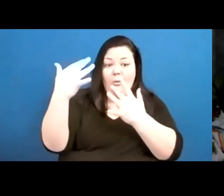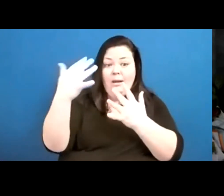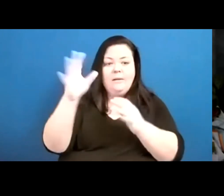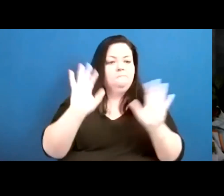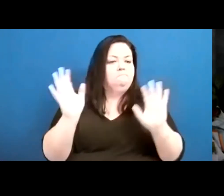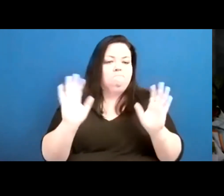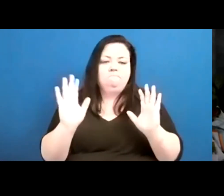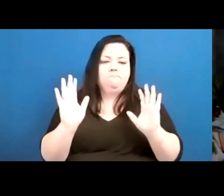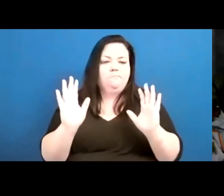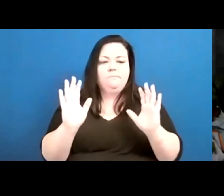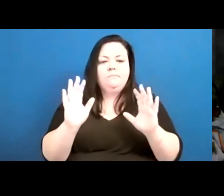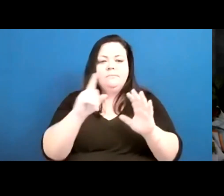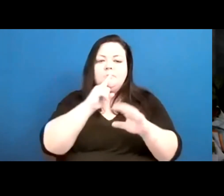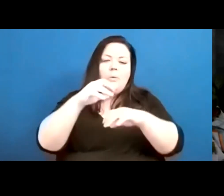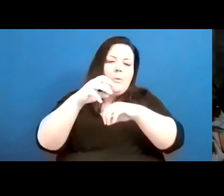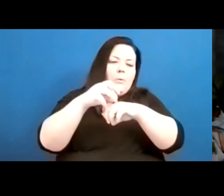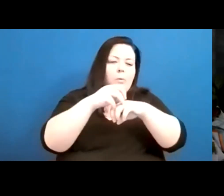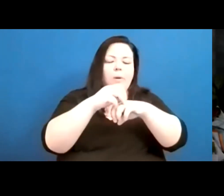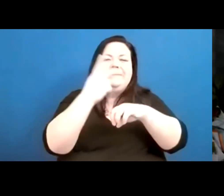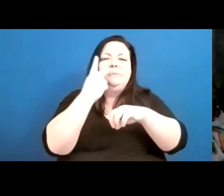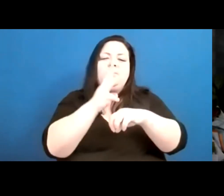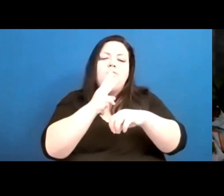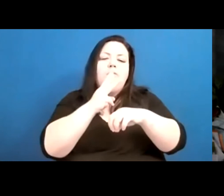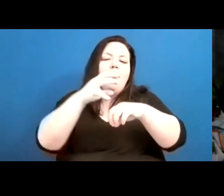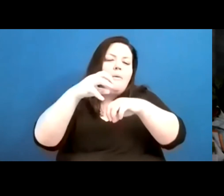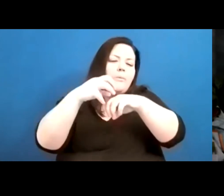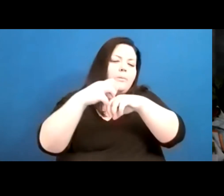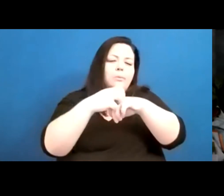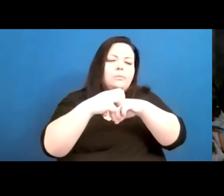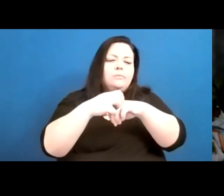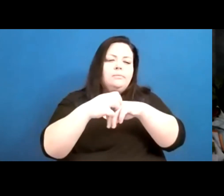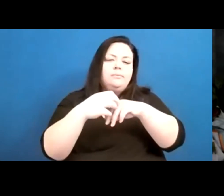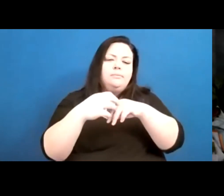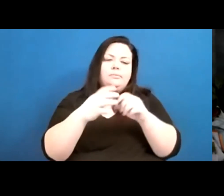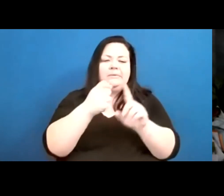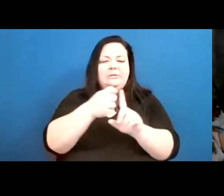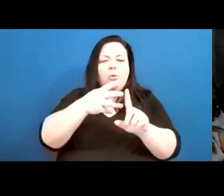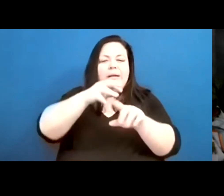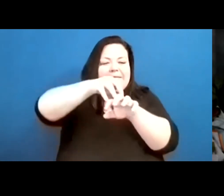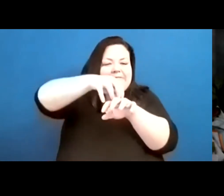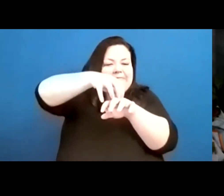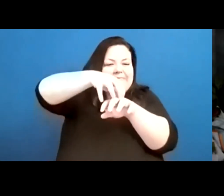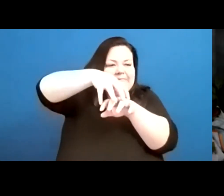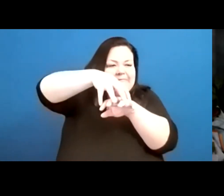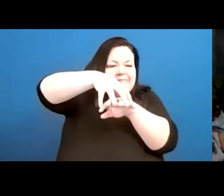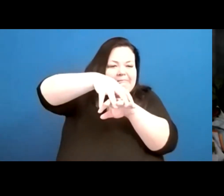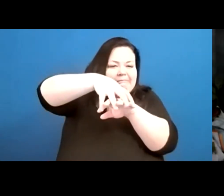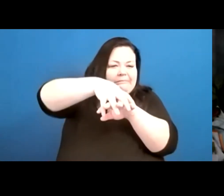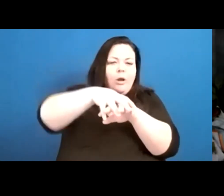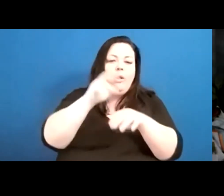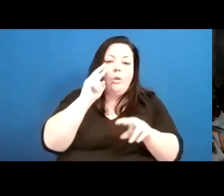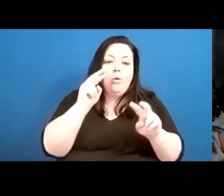clinging to dripping stalactite // extending slowly its tendrils // look closer // friend